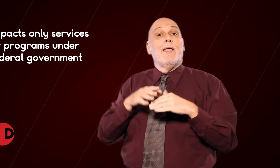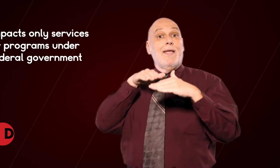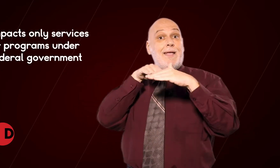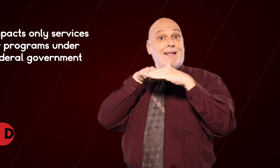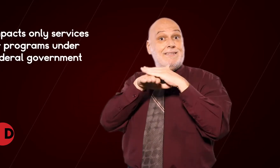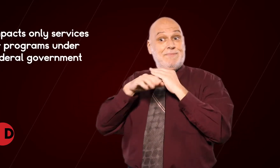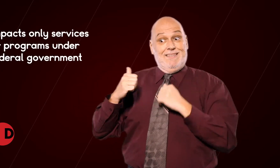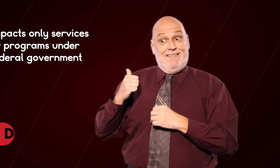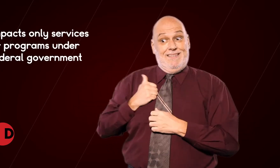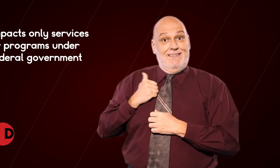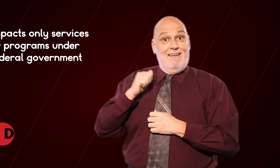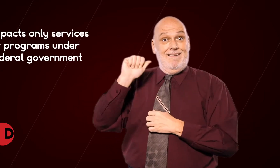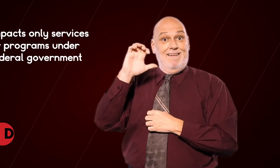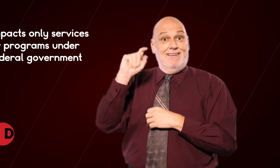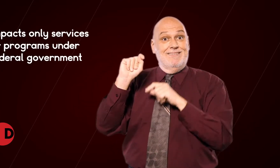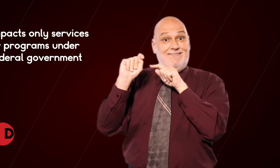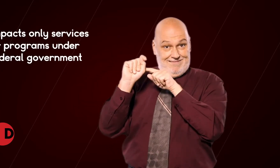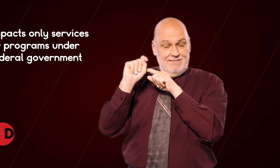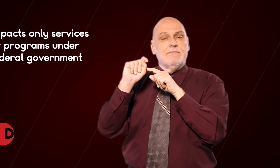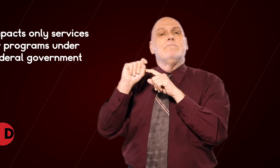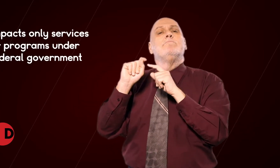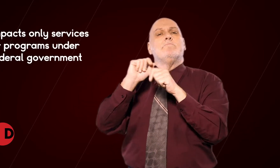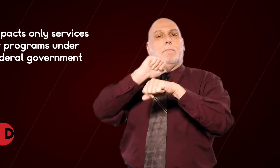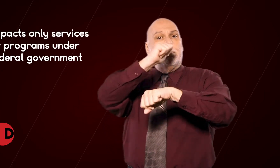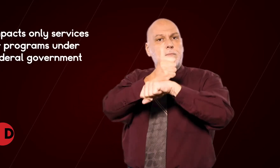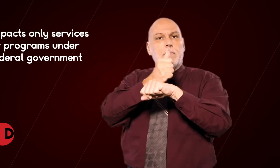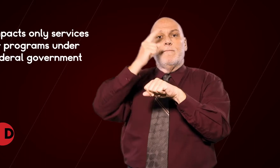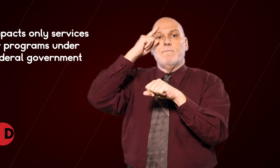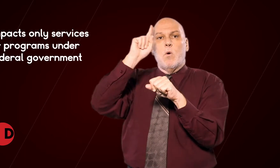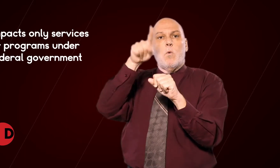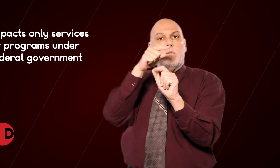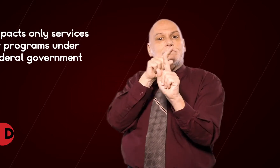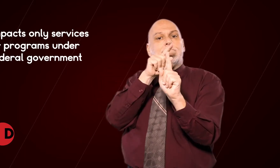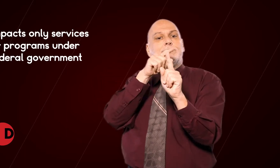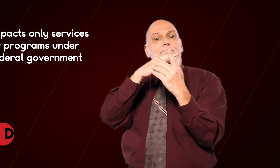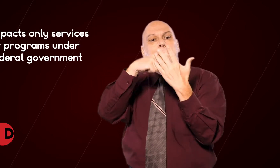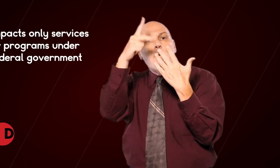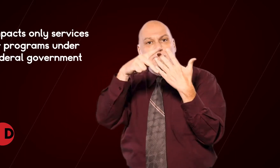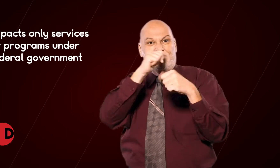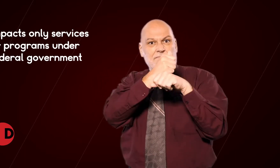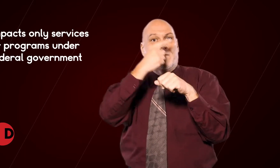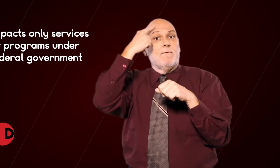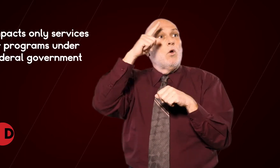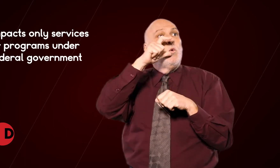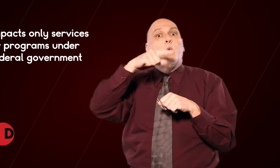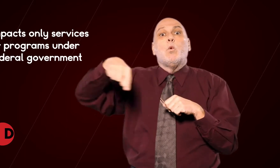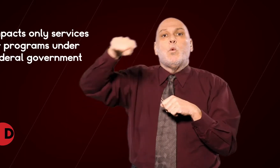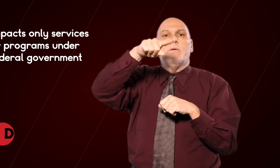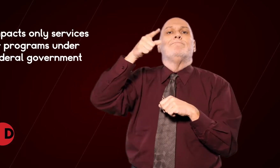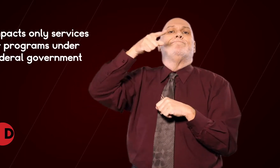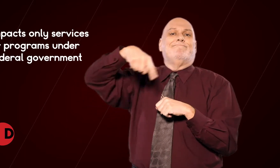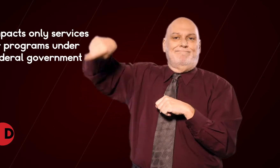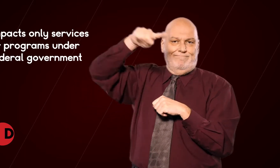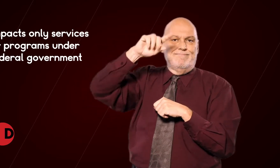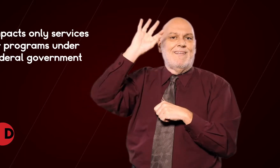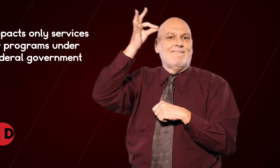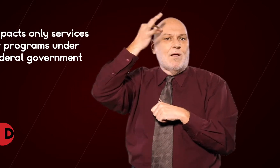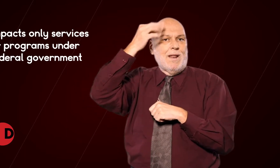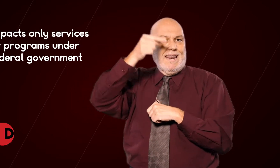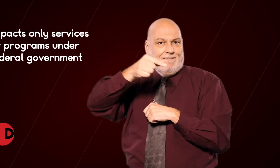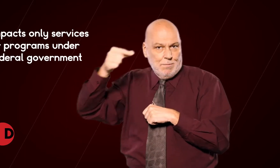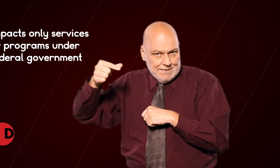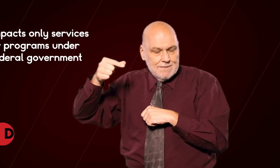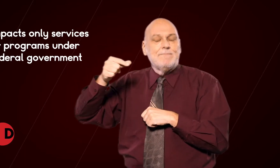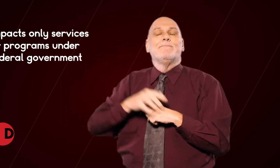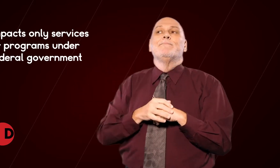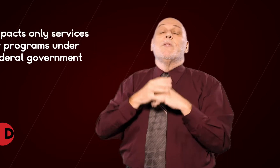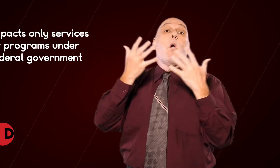Accessible Canada Act applies only to any service or program that is